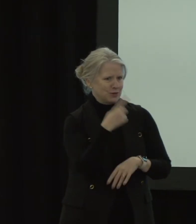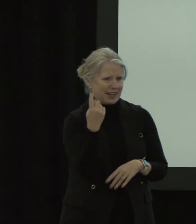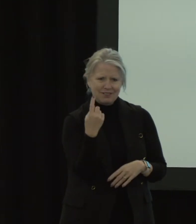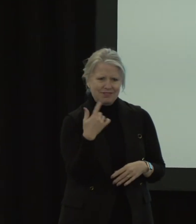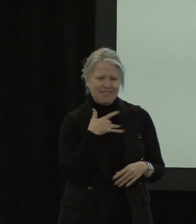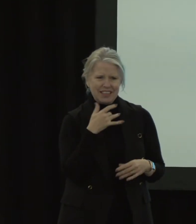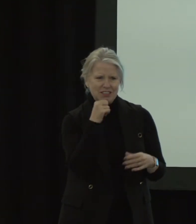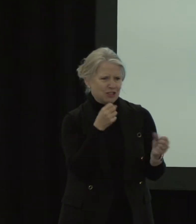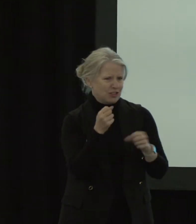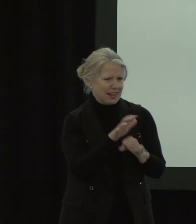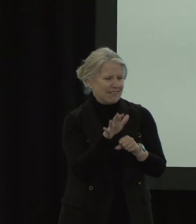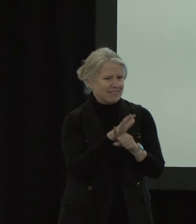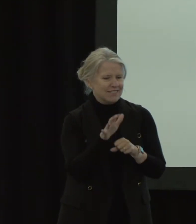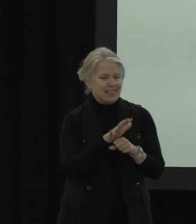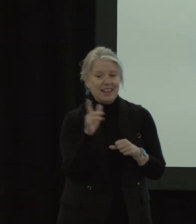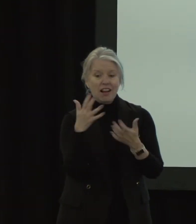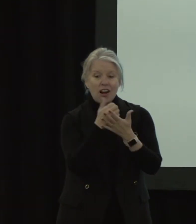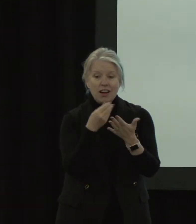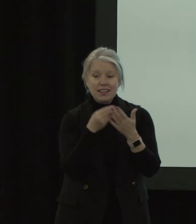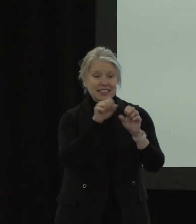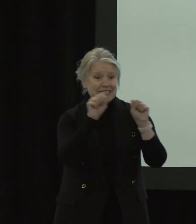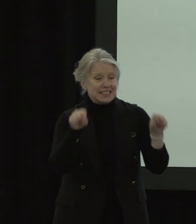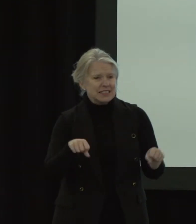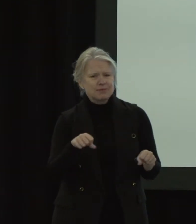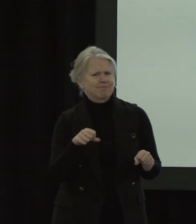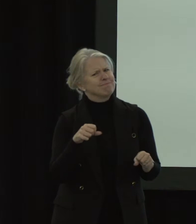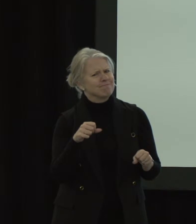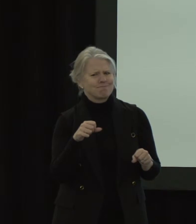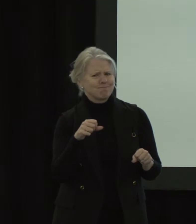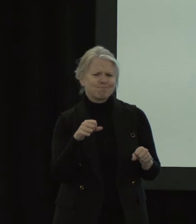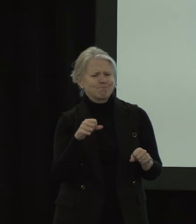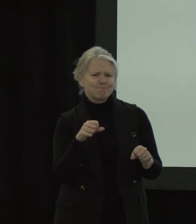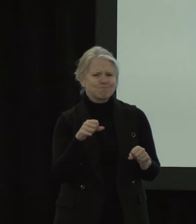the compensation system is much less a compensation system and much more an